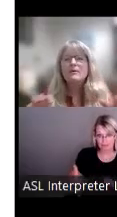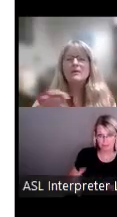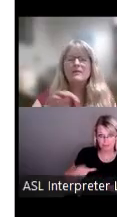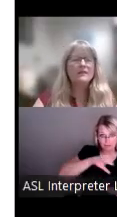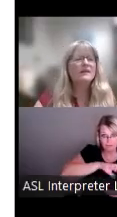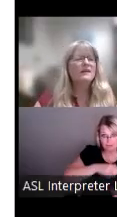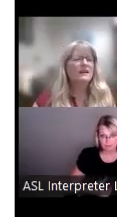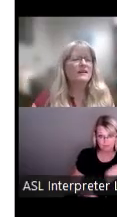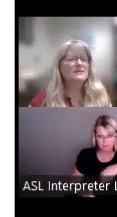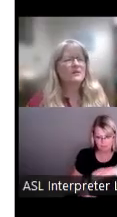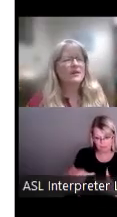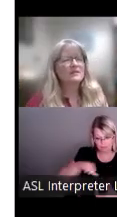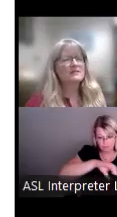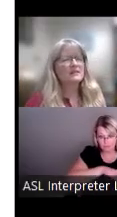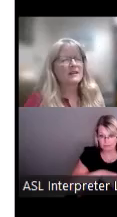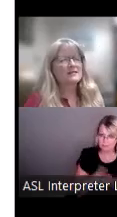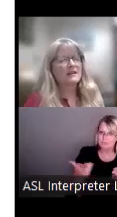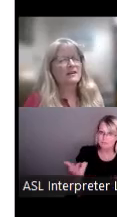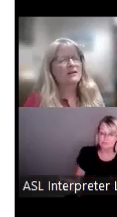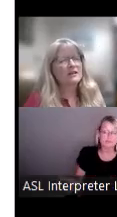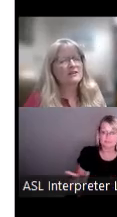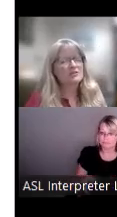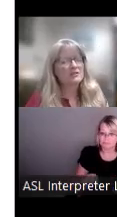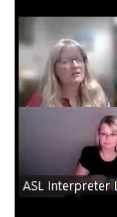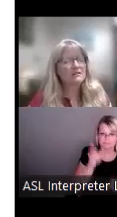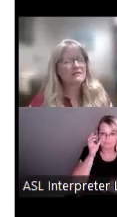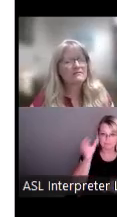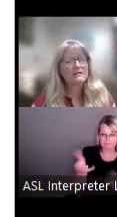and forth, and so that's that's that combination of